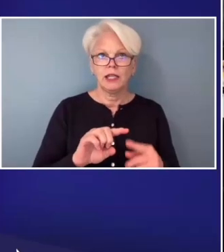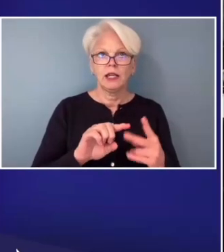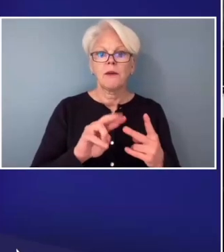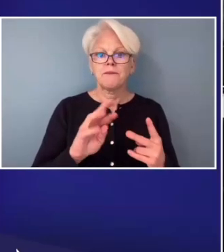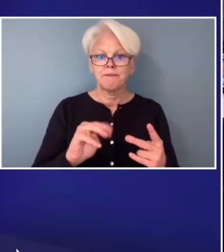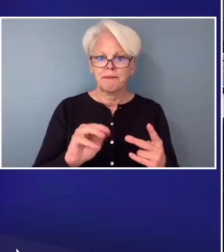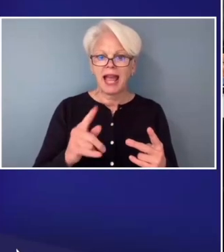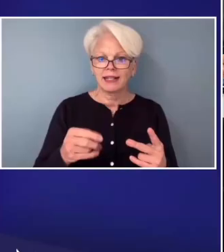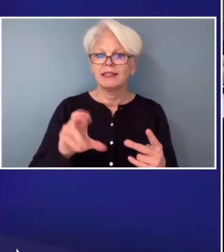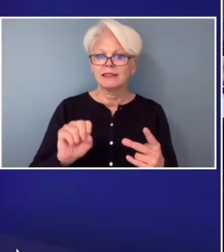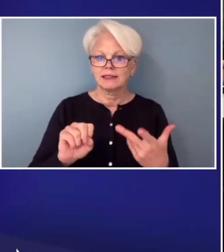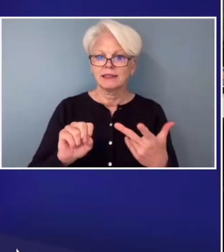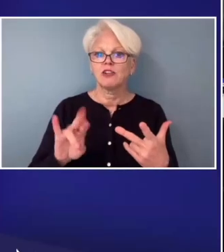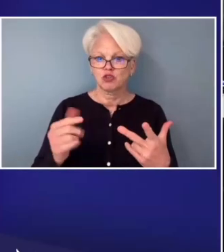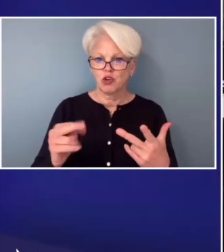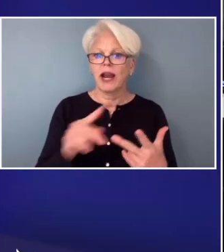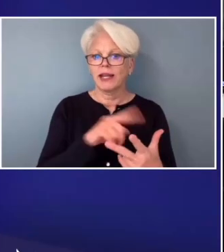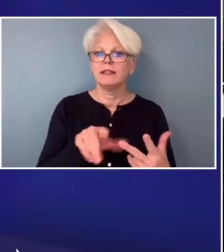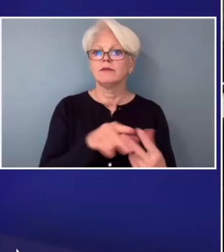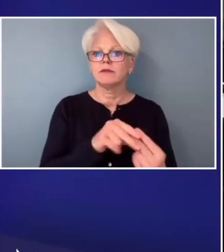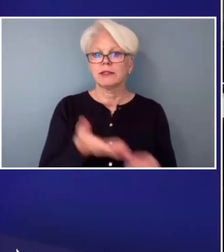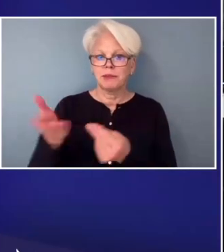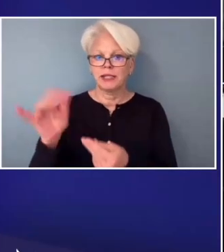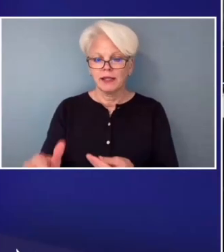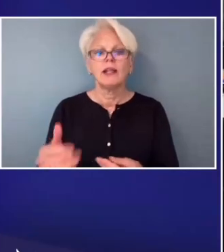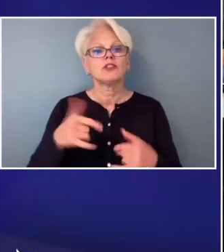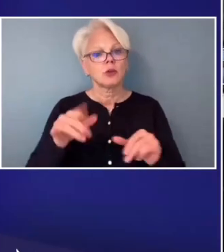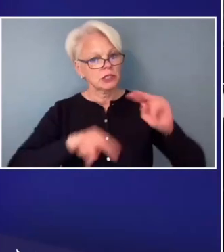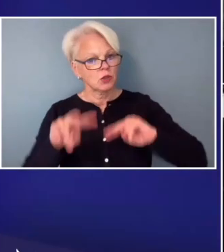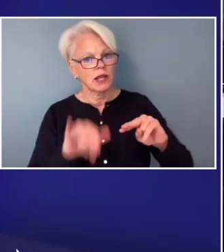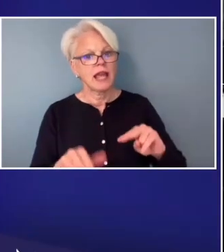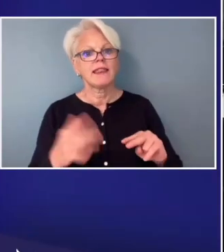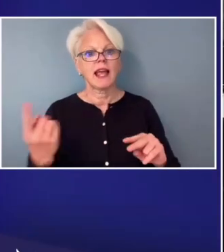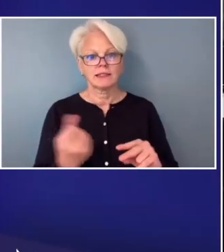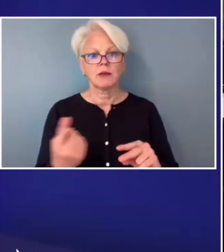So we're still looking at that one, and that would be something that we'll probably talk about in the next session.